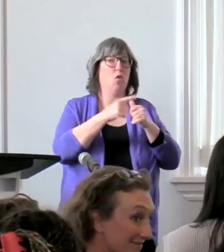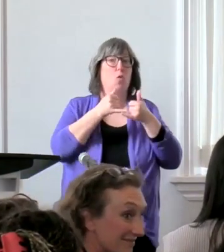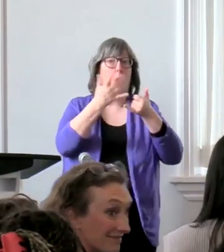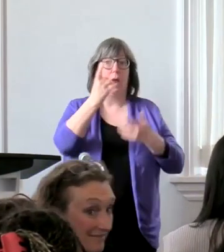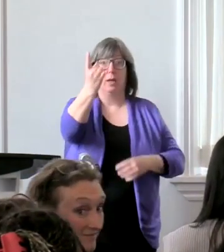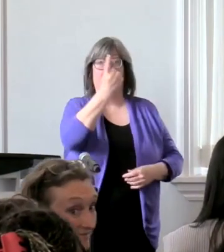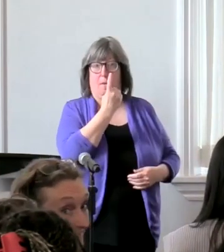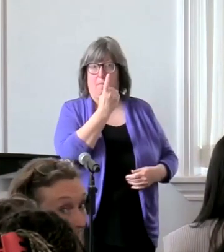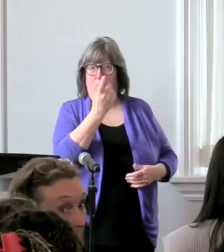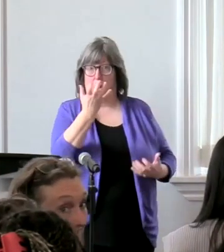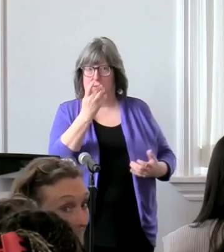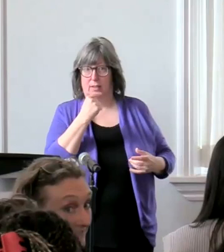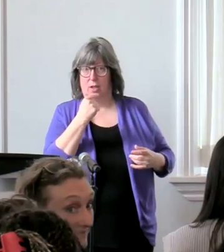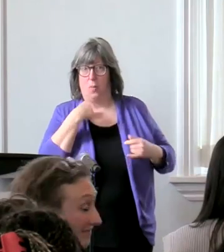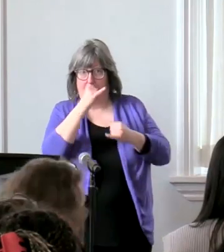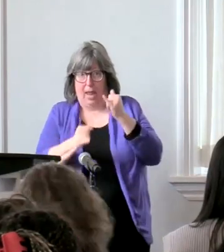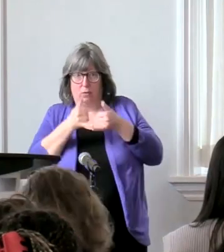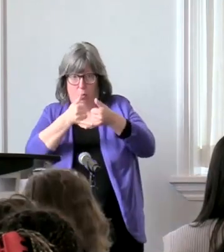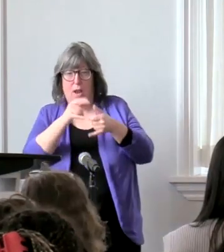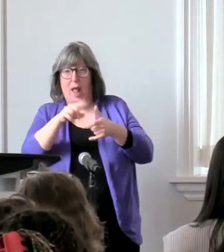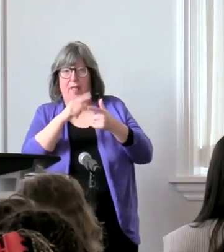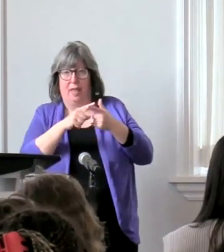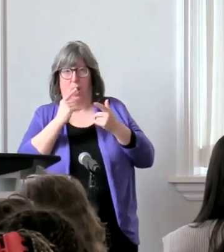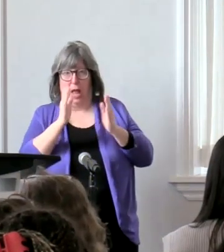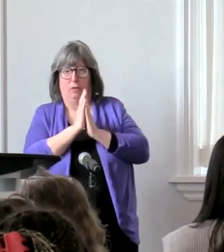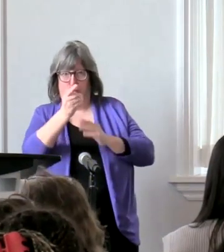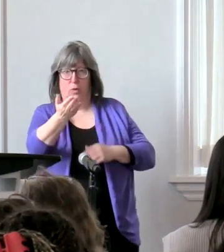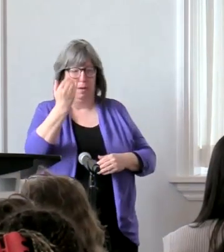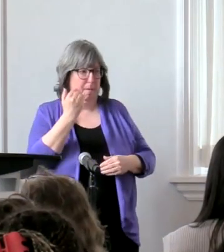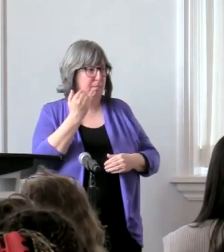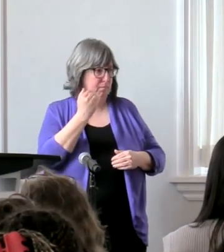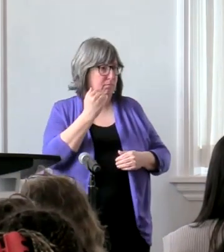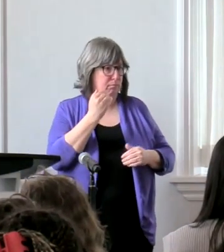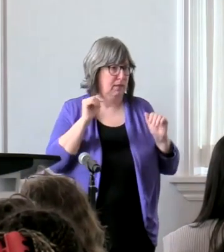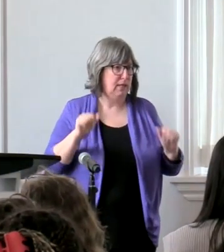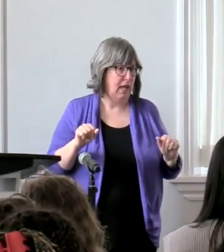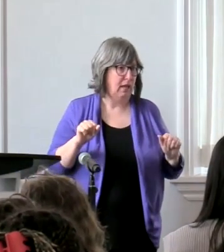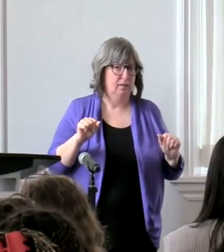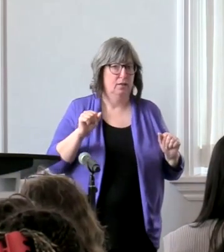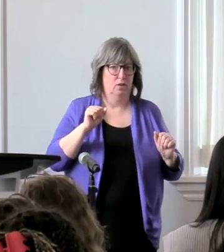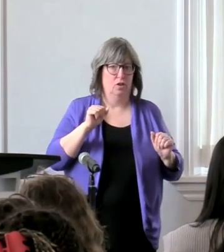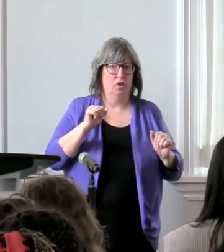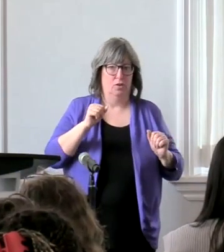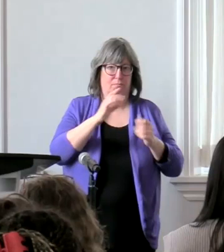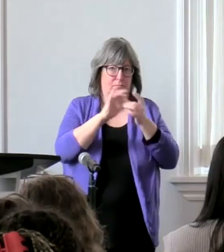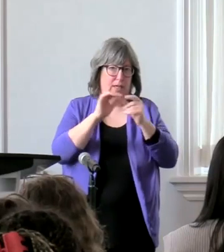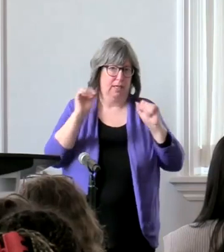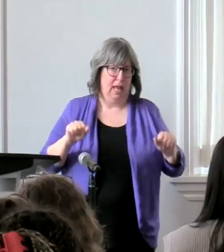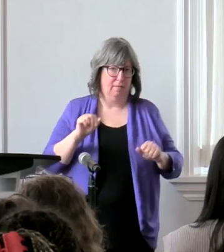I am going to present the last award, and then I am going to invite recipients in order to come up and say a few words.